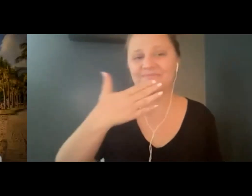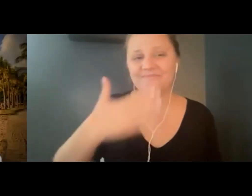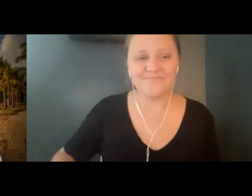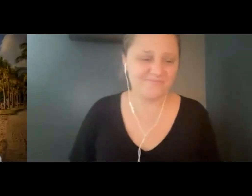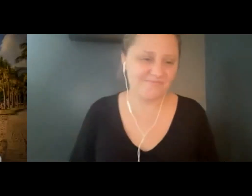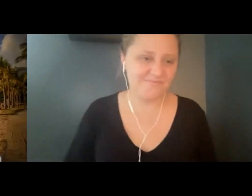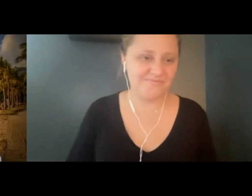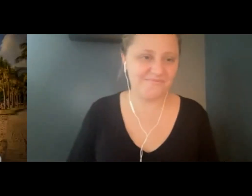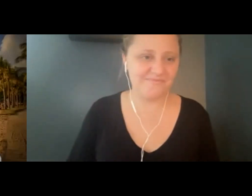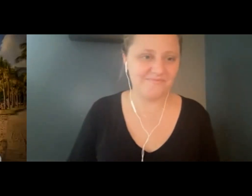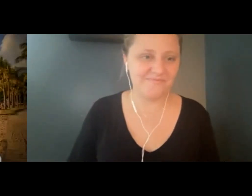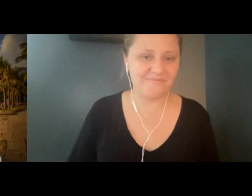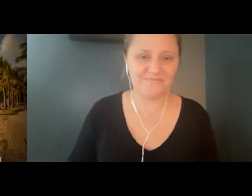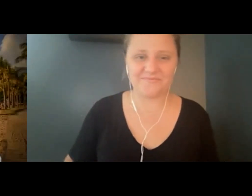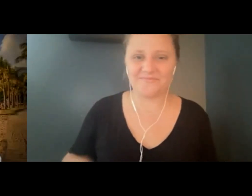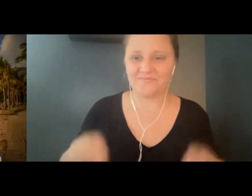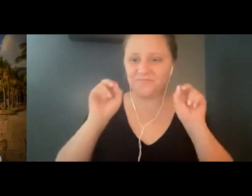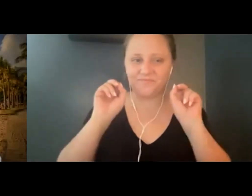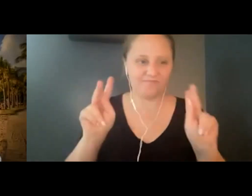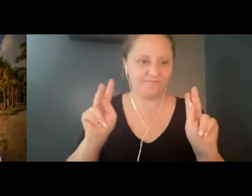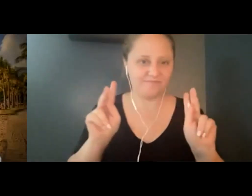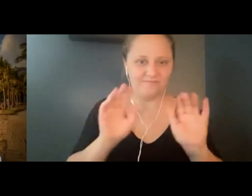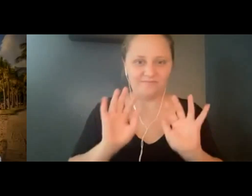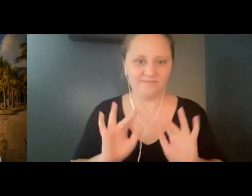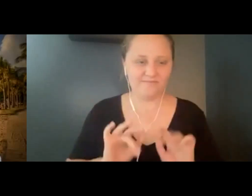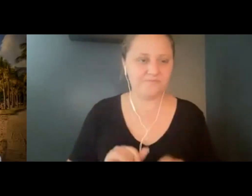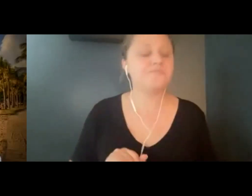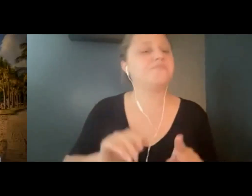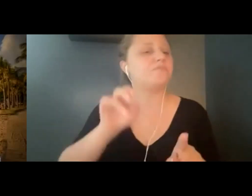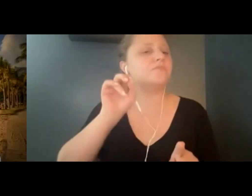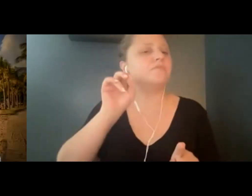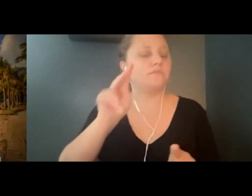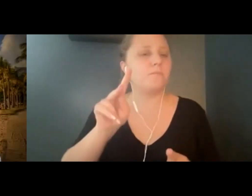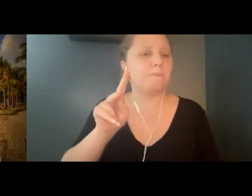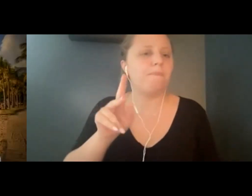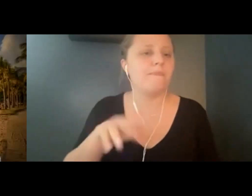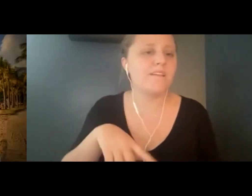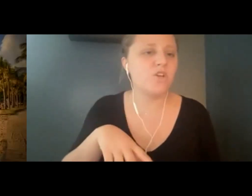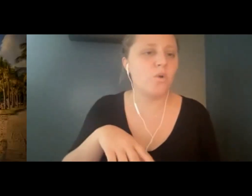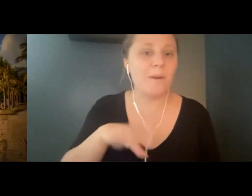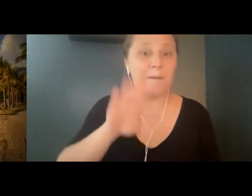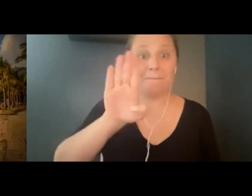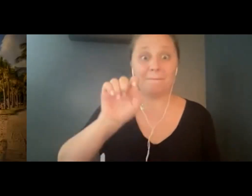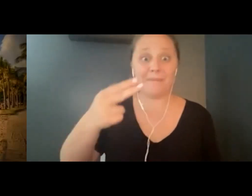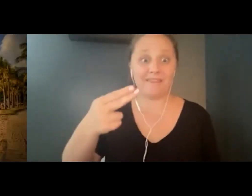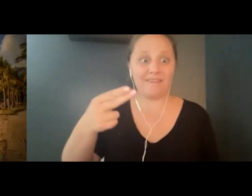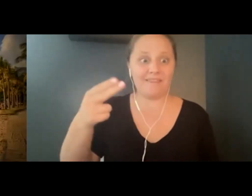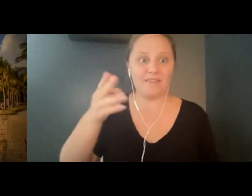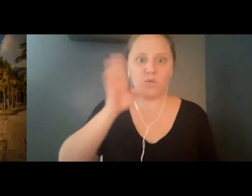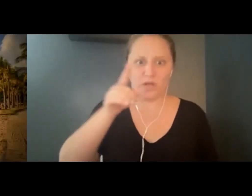Elizabeth: All right, okay ... So, we're gonna have to bring Beth back, Nikki because now I'm